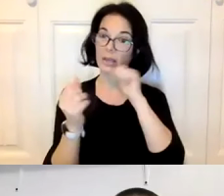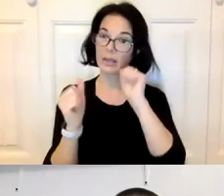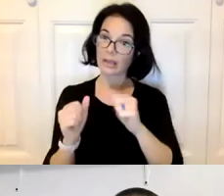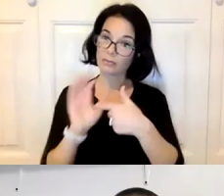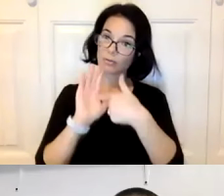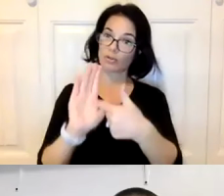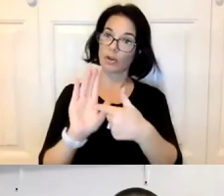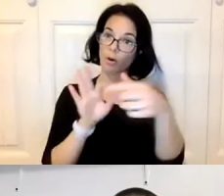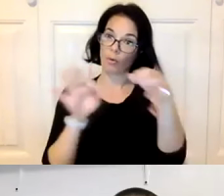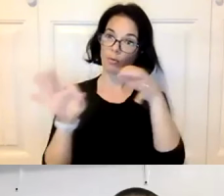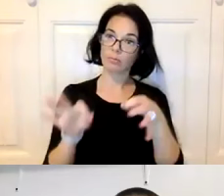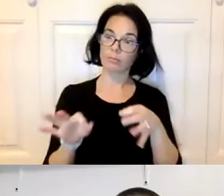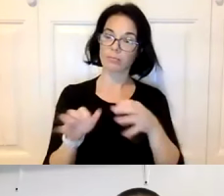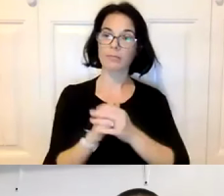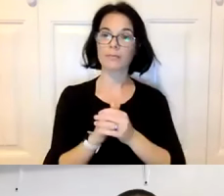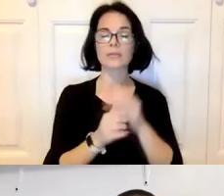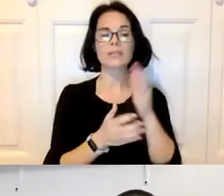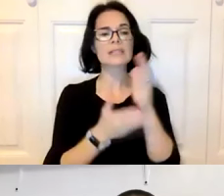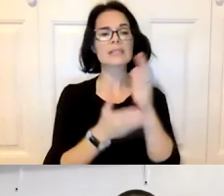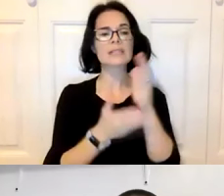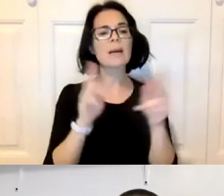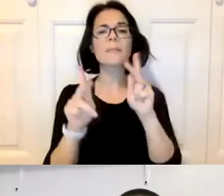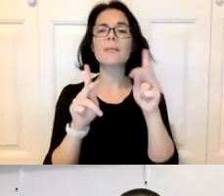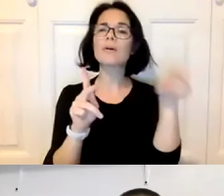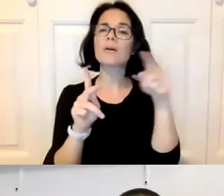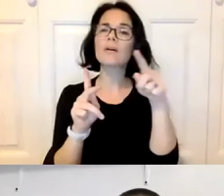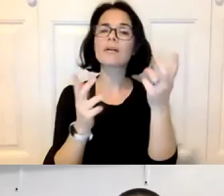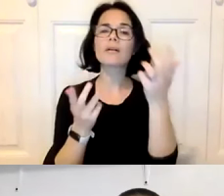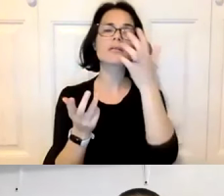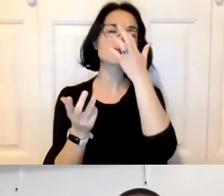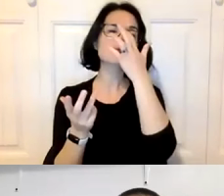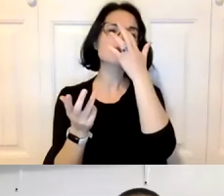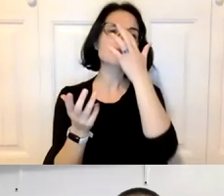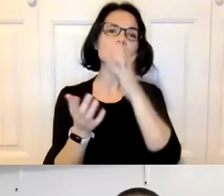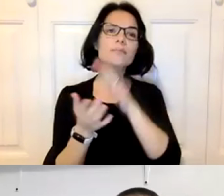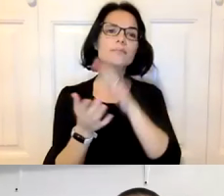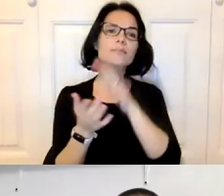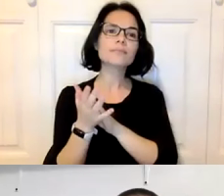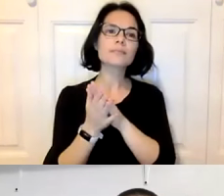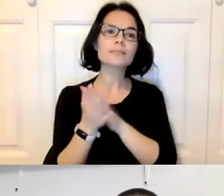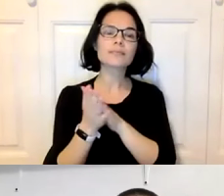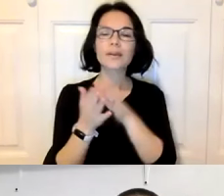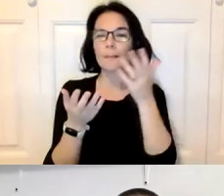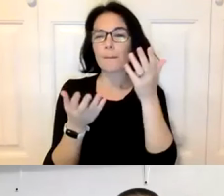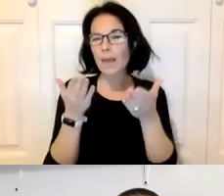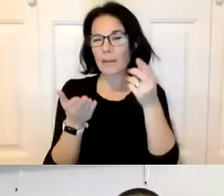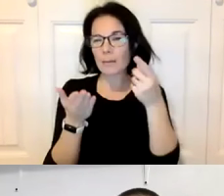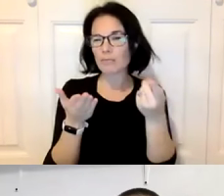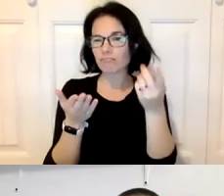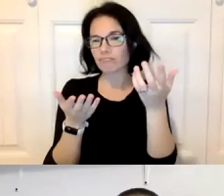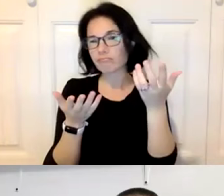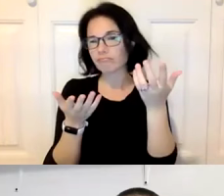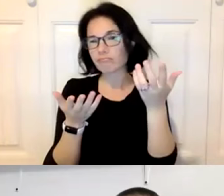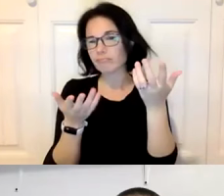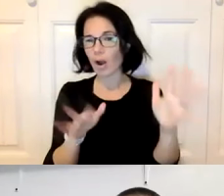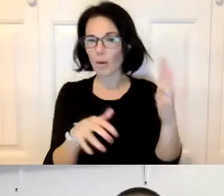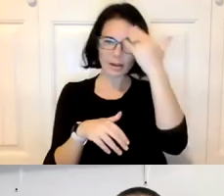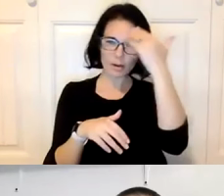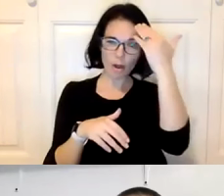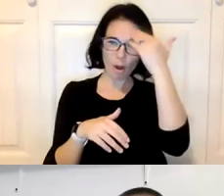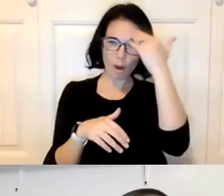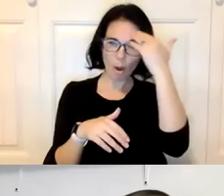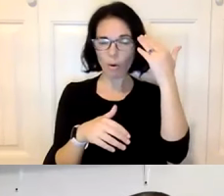Folks may have been already familiar with the messaging around prevention.